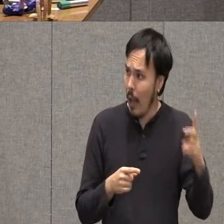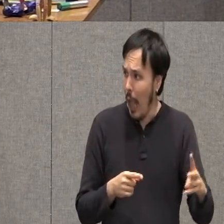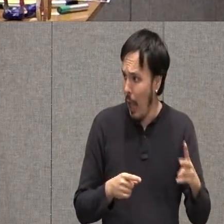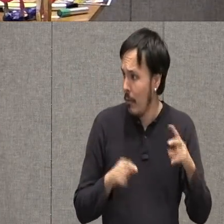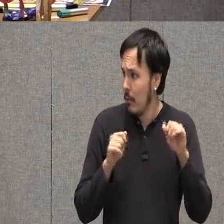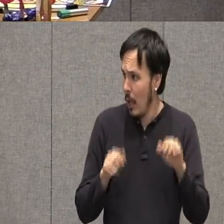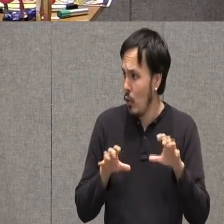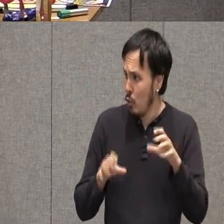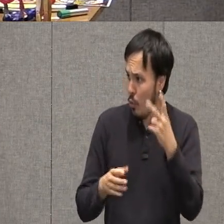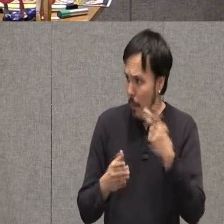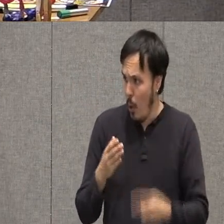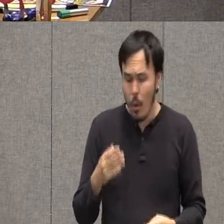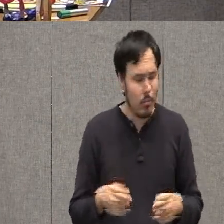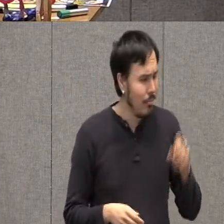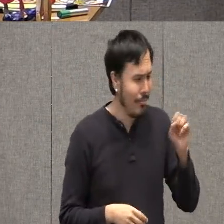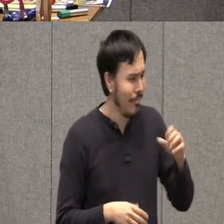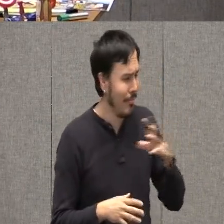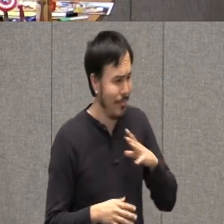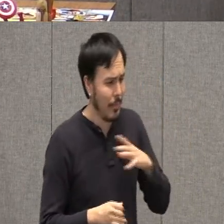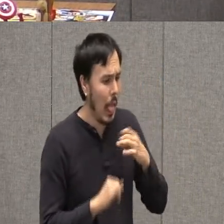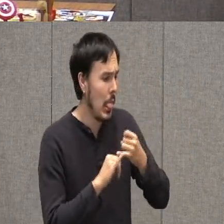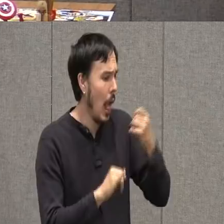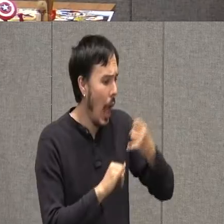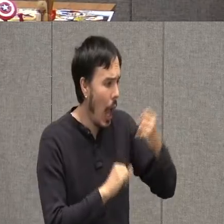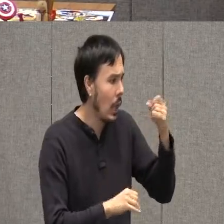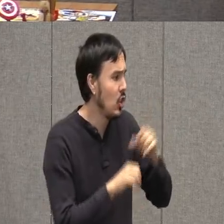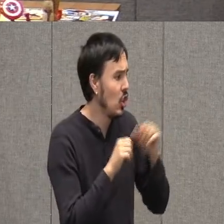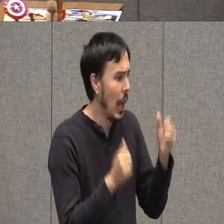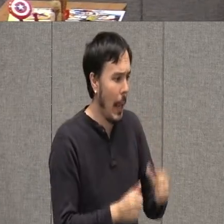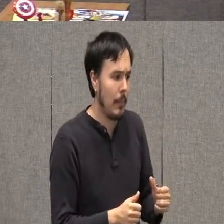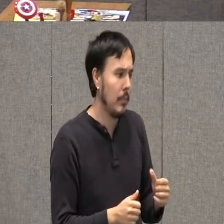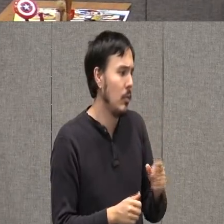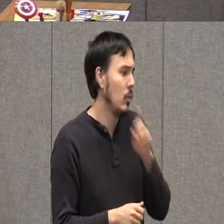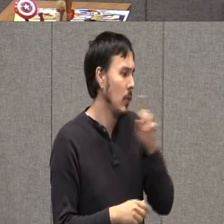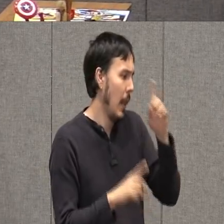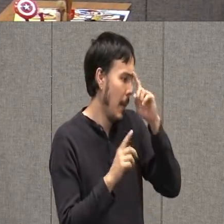Lines, shapes, all of it. Really and truly, whatever you're comfortable with. I'm gonna do my best.